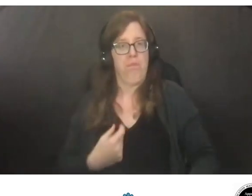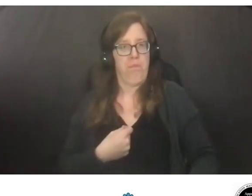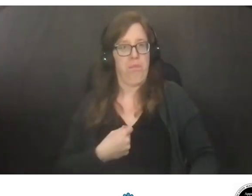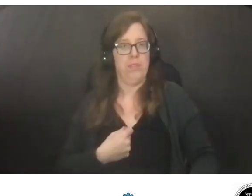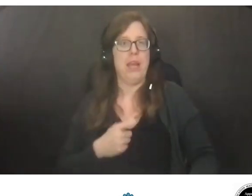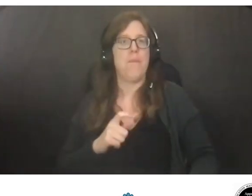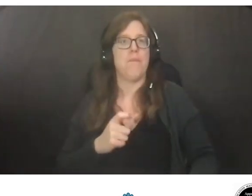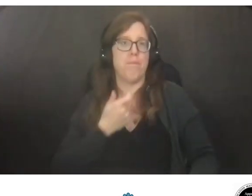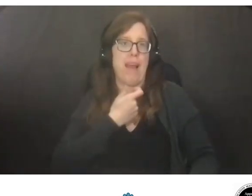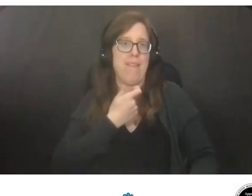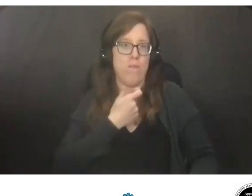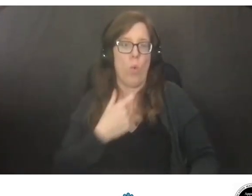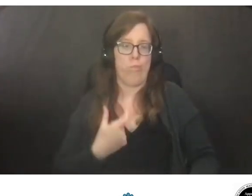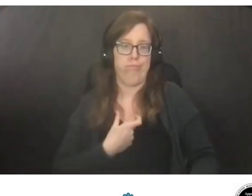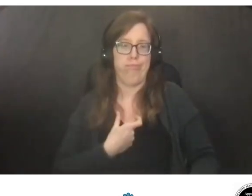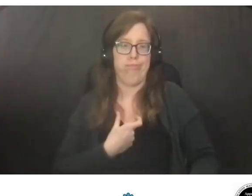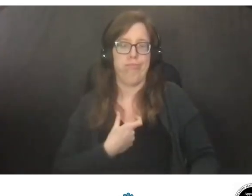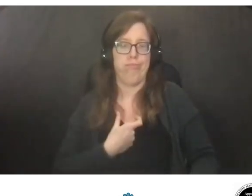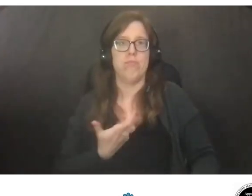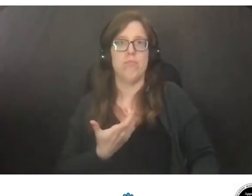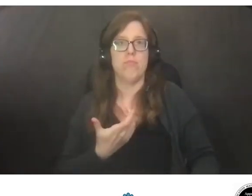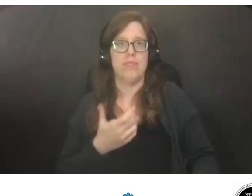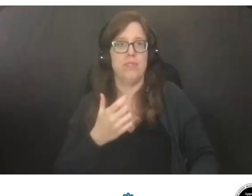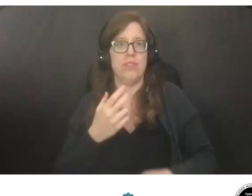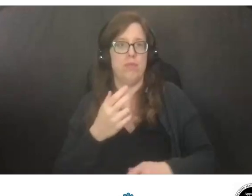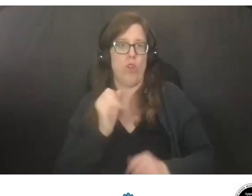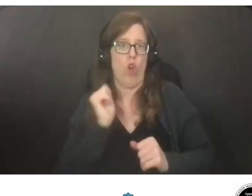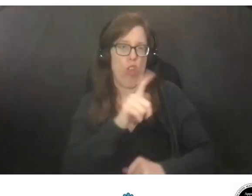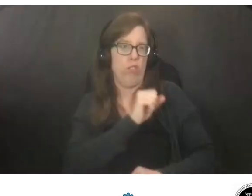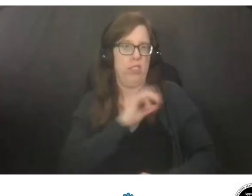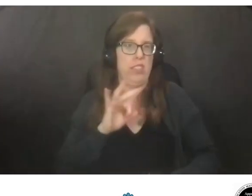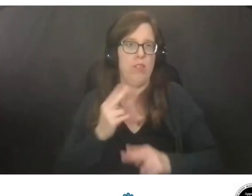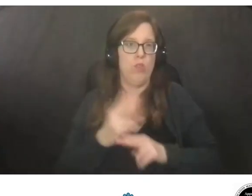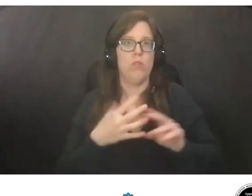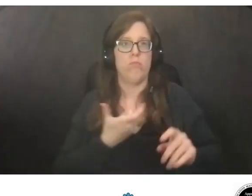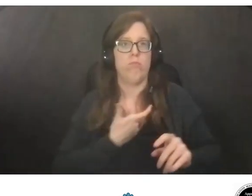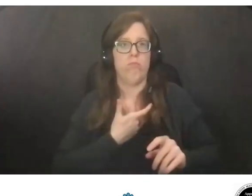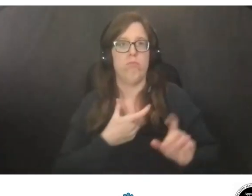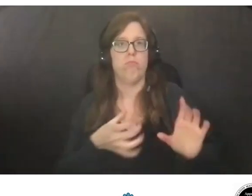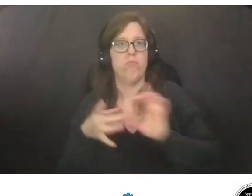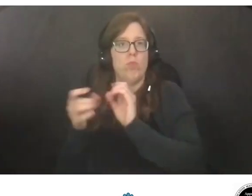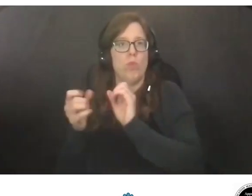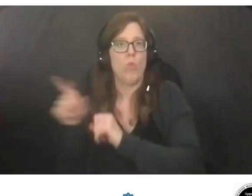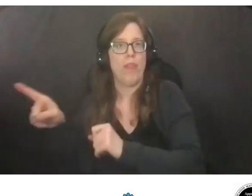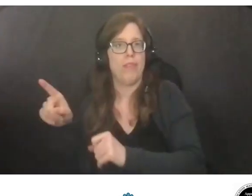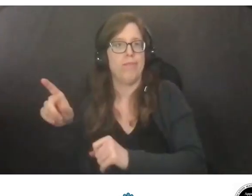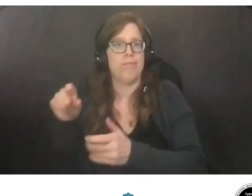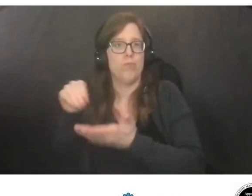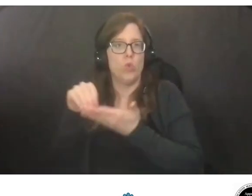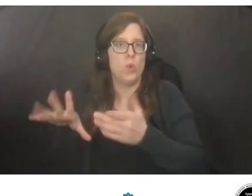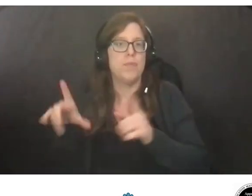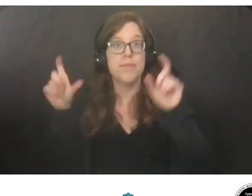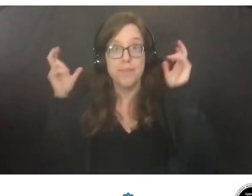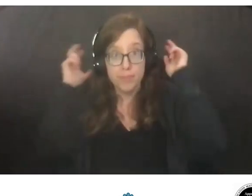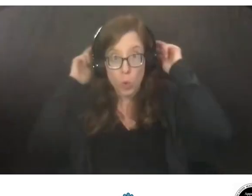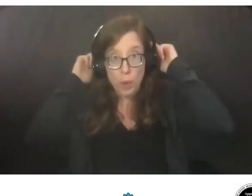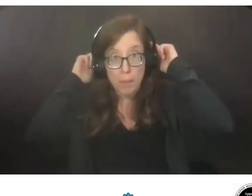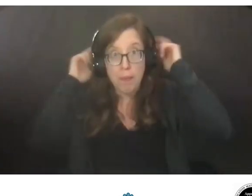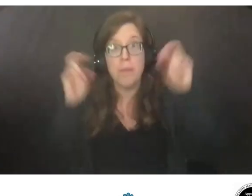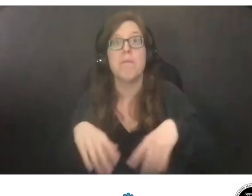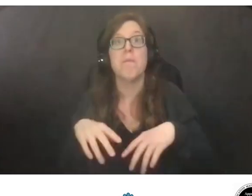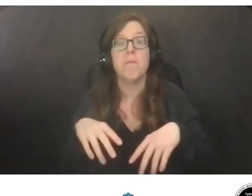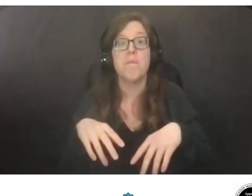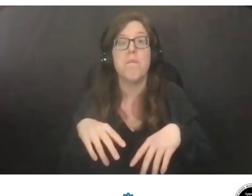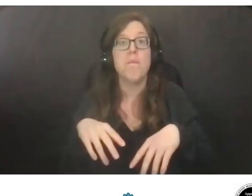a microphone that the staff wears that directly linked into the students cochlear implant, and the